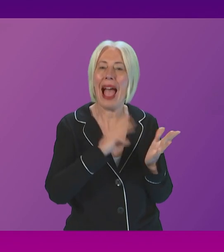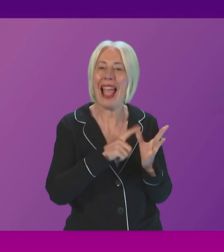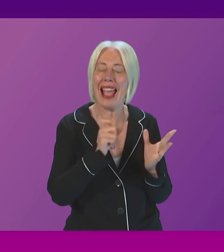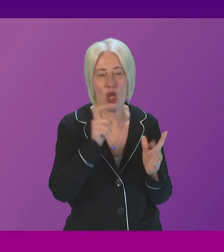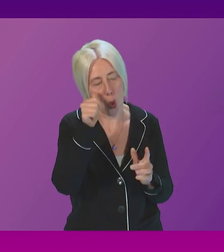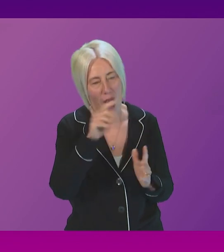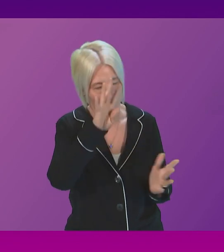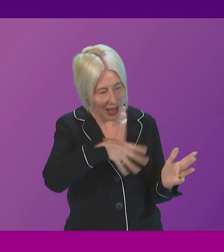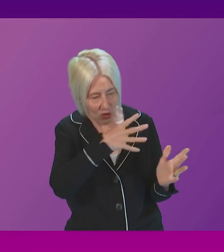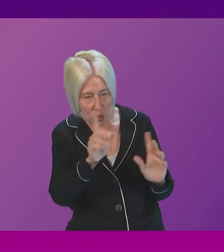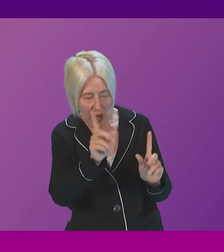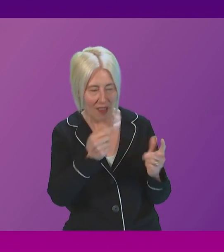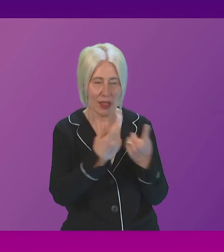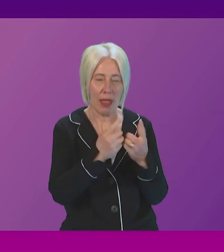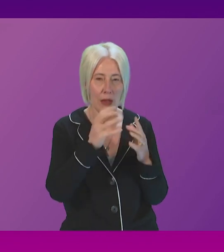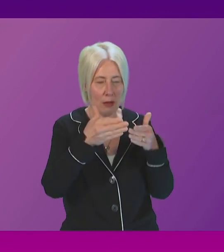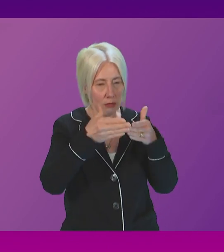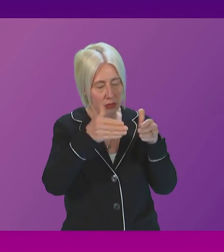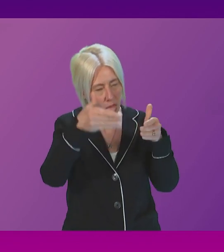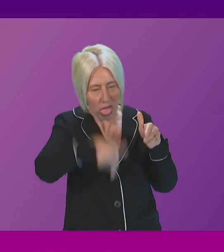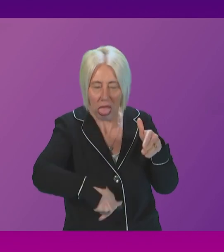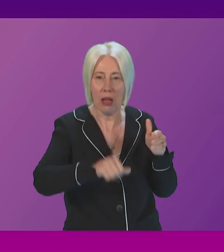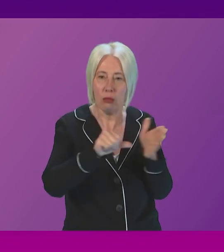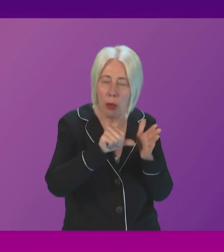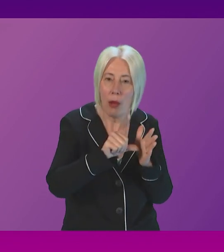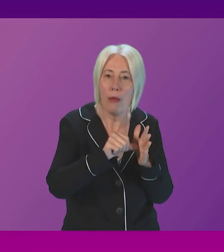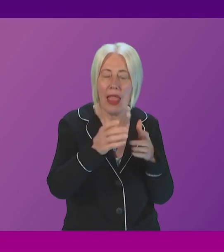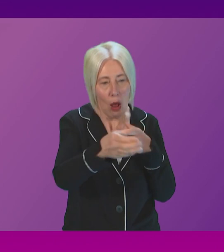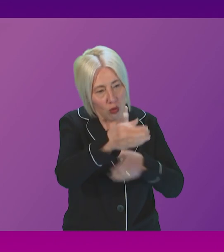to determine where vessel redeployment has to take place if there is a breakdown. CalMac,